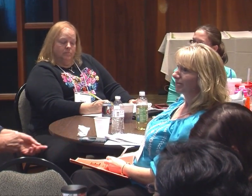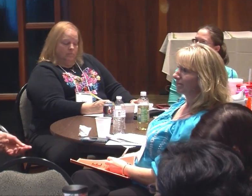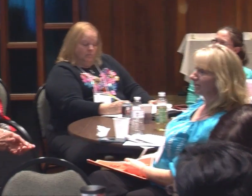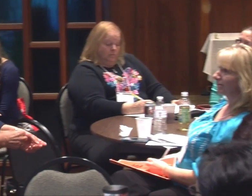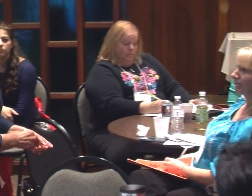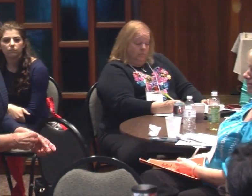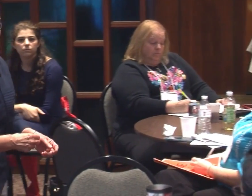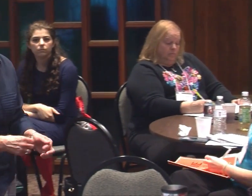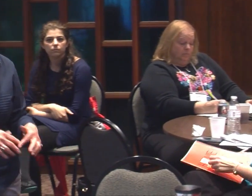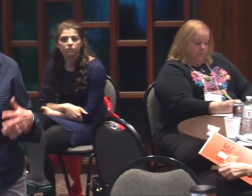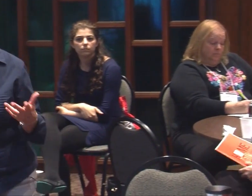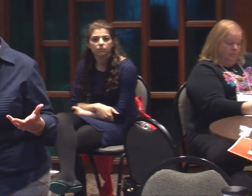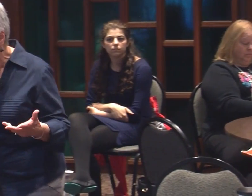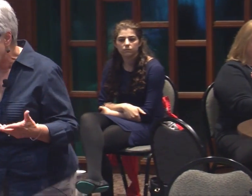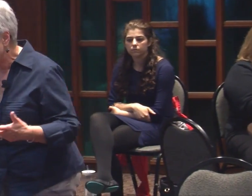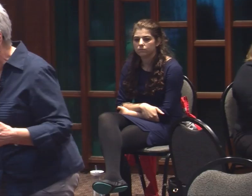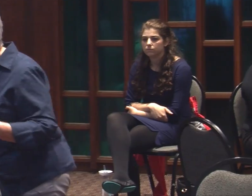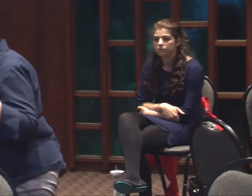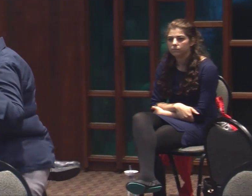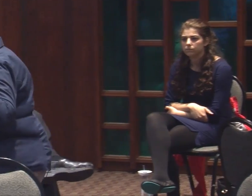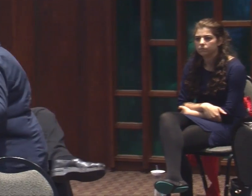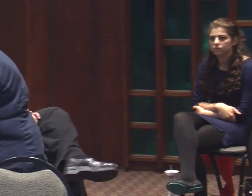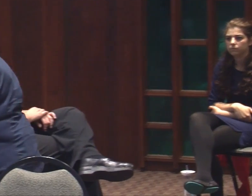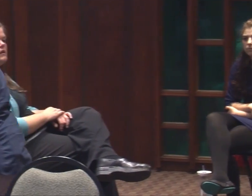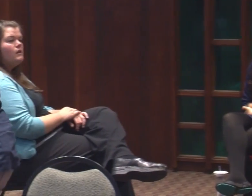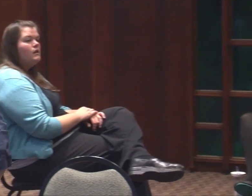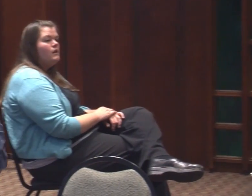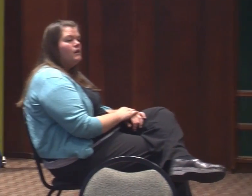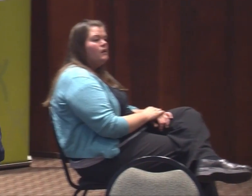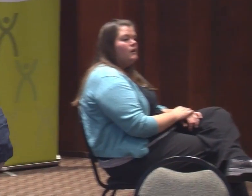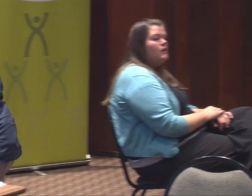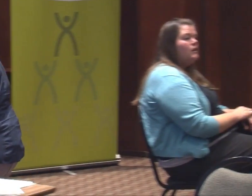Okay you may pair that with other things, but you need to find a